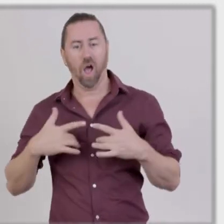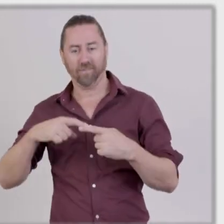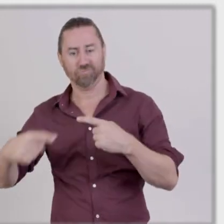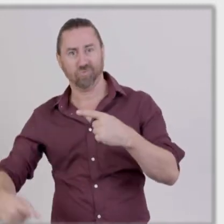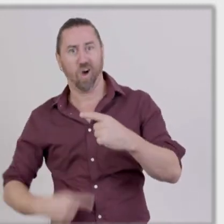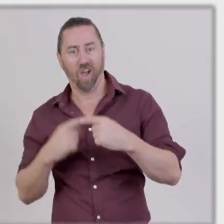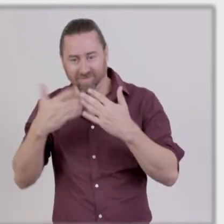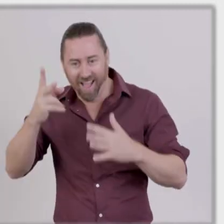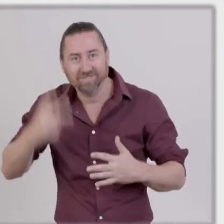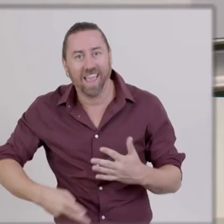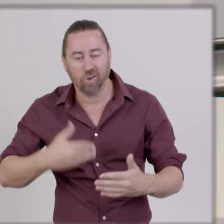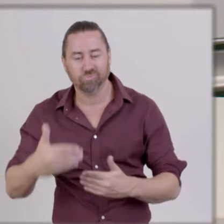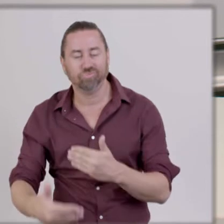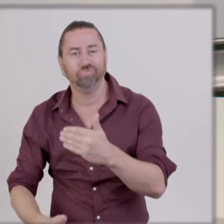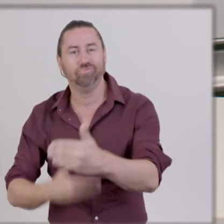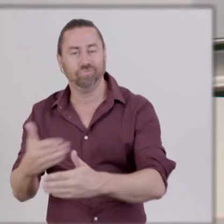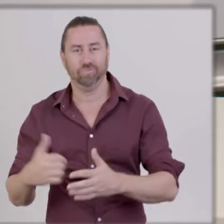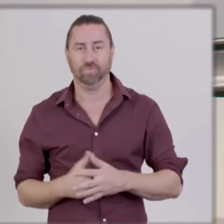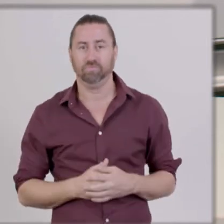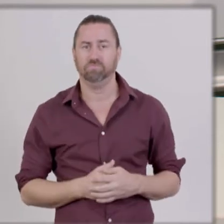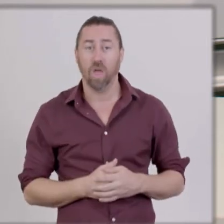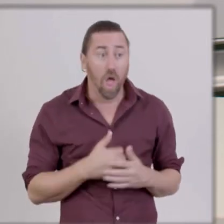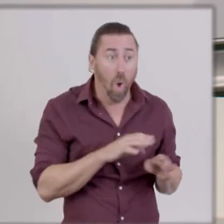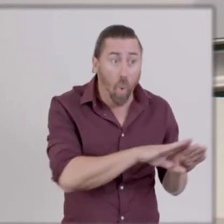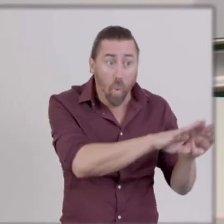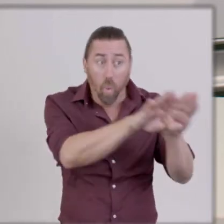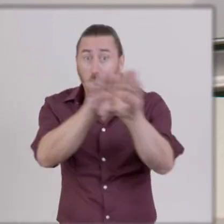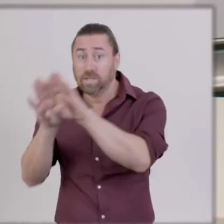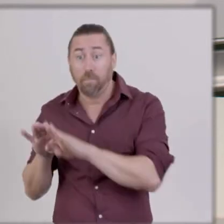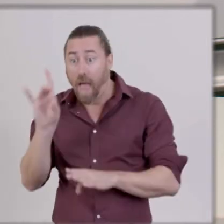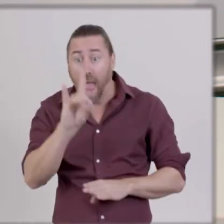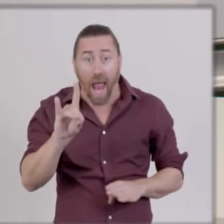Each stage of development in a lifecycle can take a different amount of time.